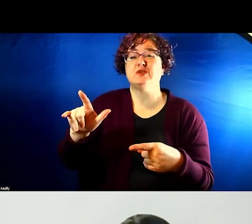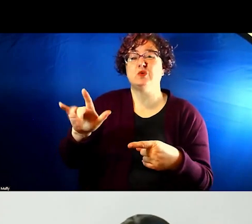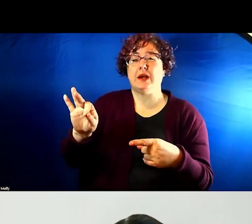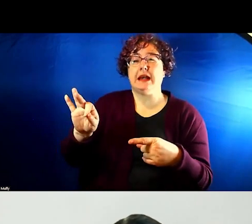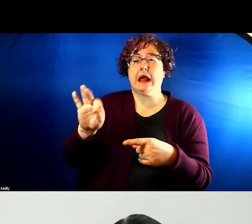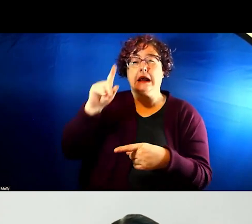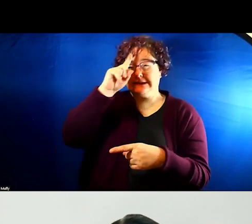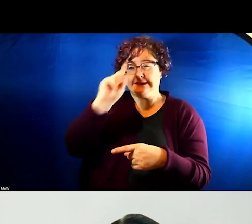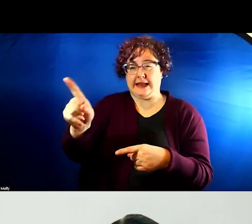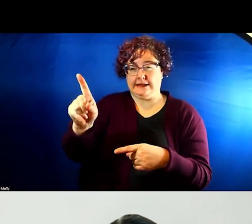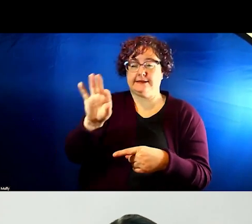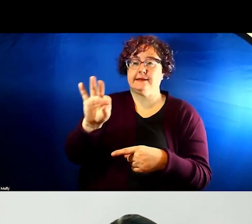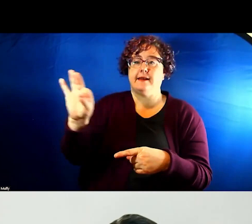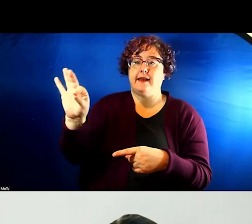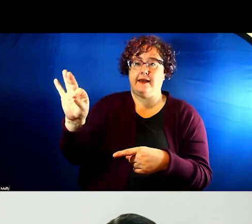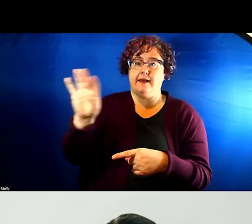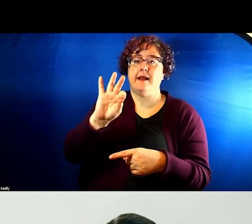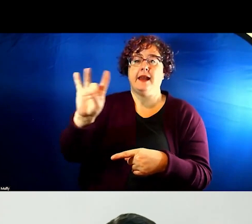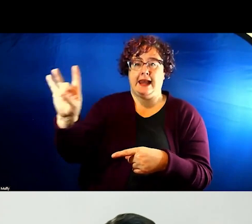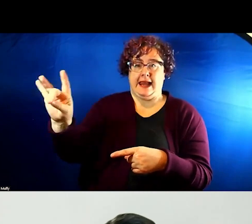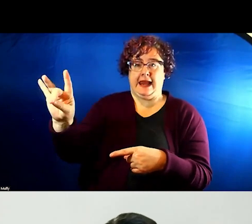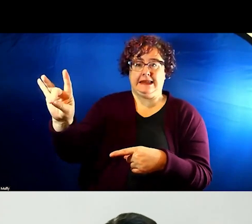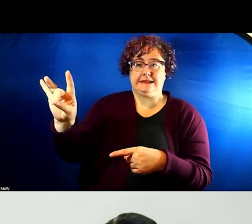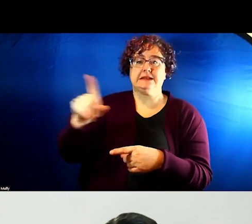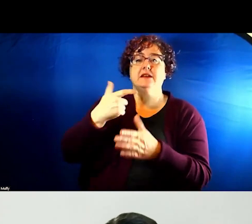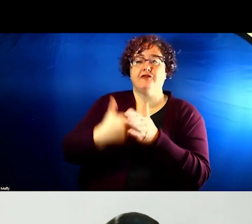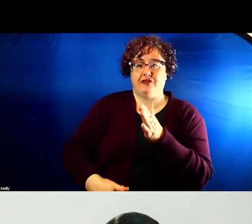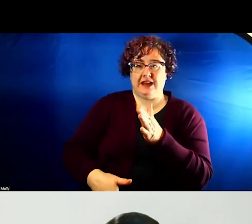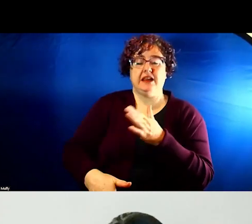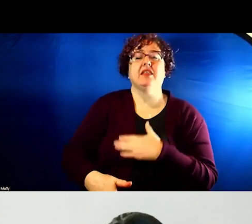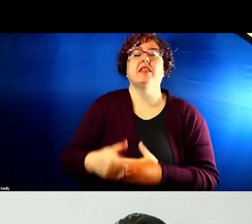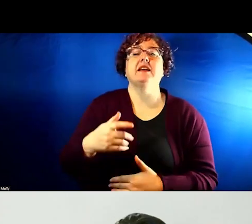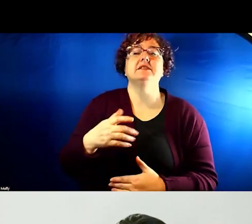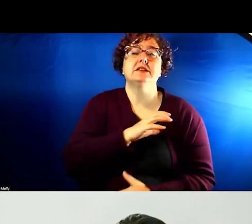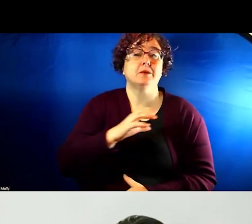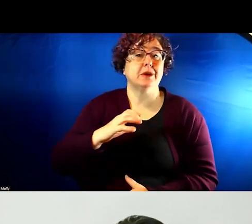THOROUGH BOTH SCHEDULED TO BE HEARD FEBRUARY 28TH.